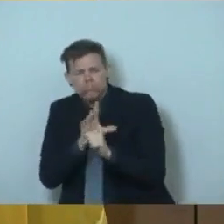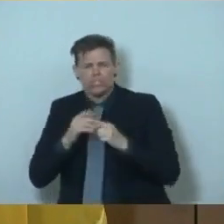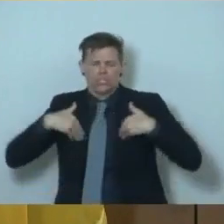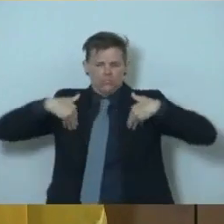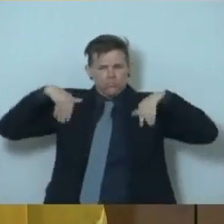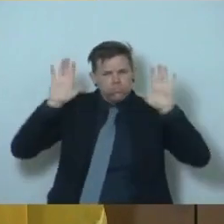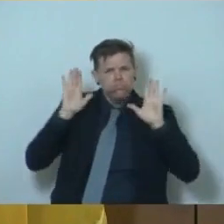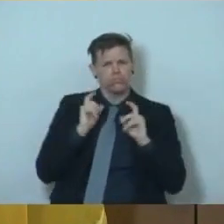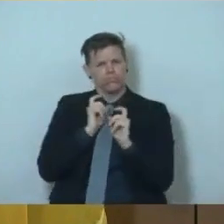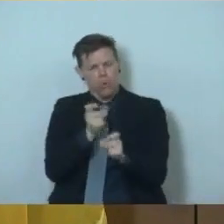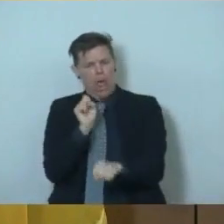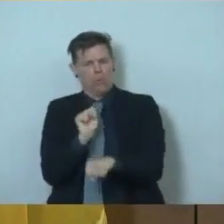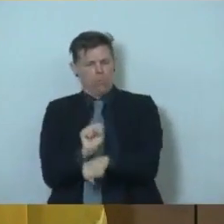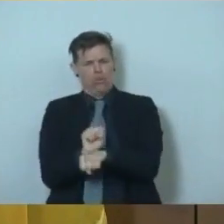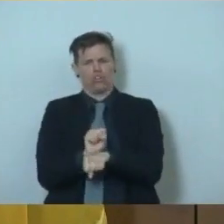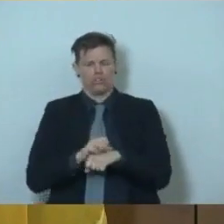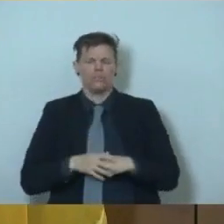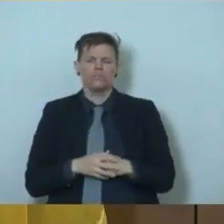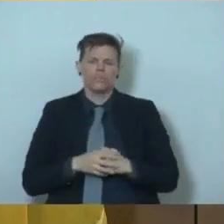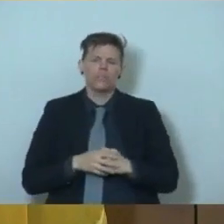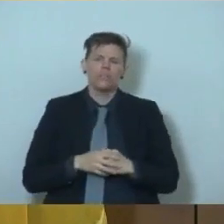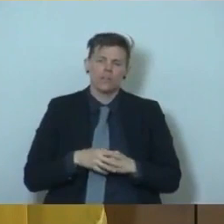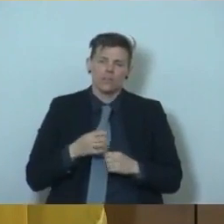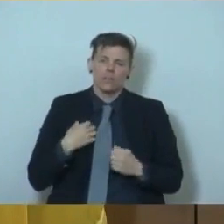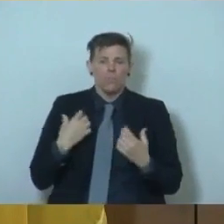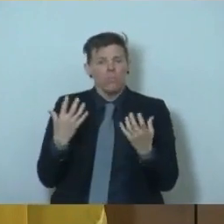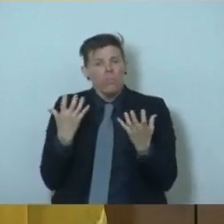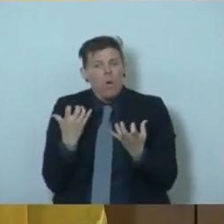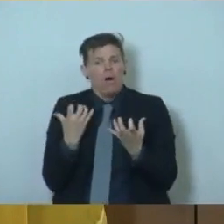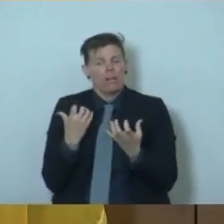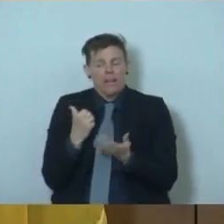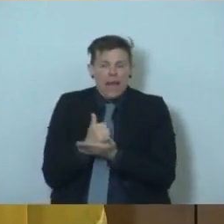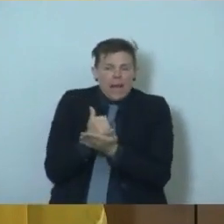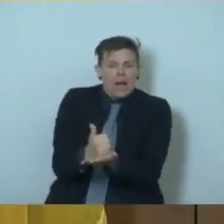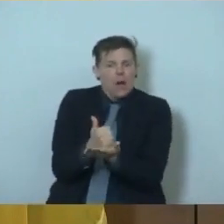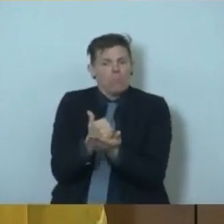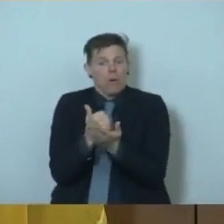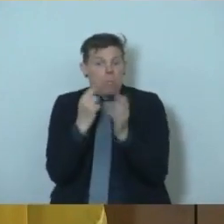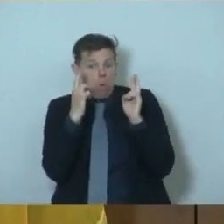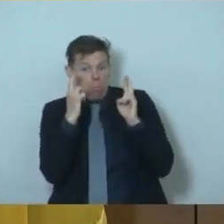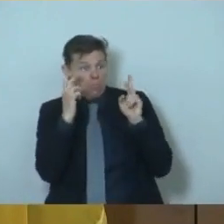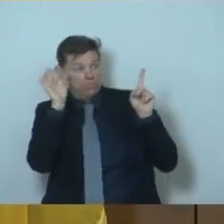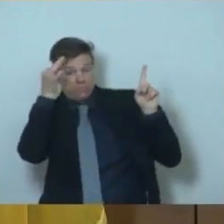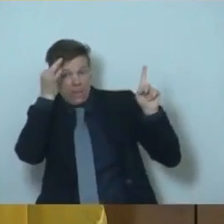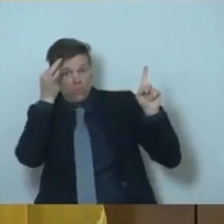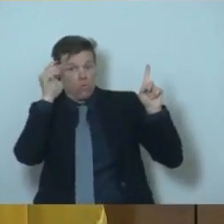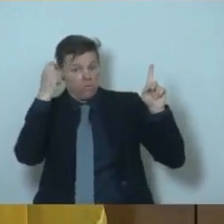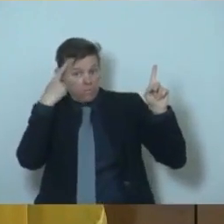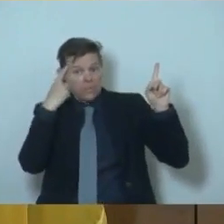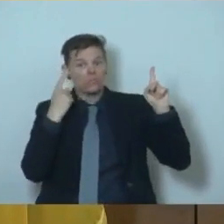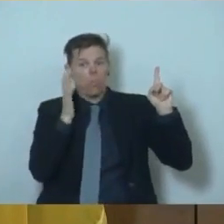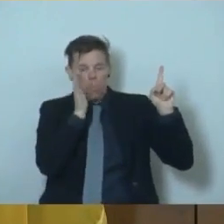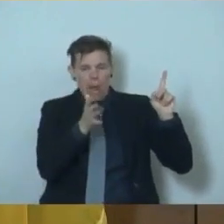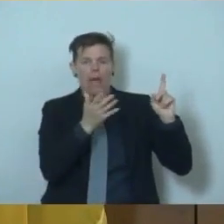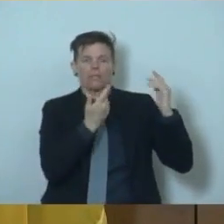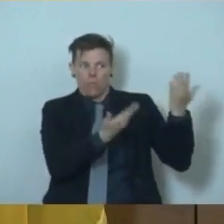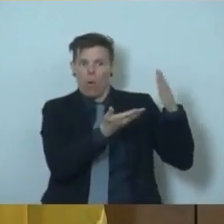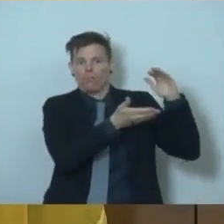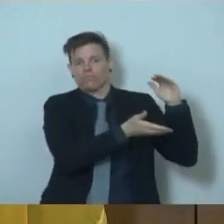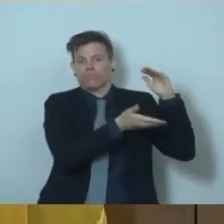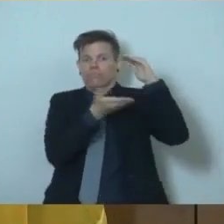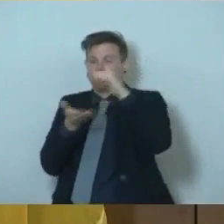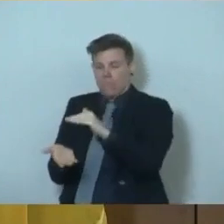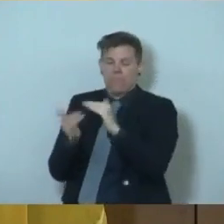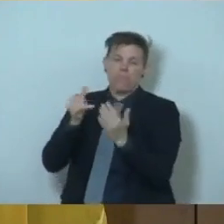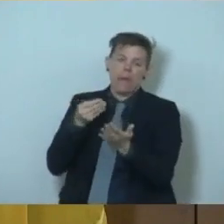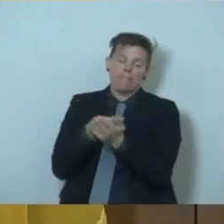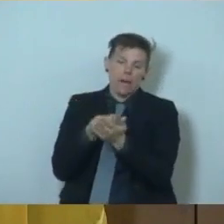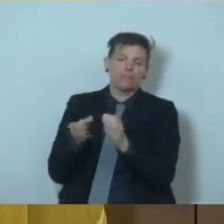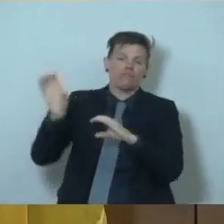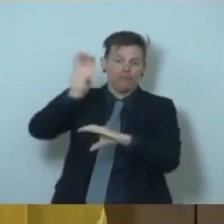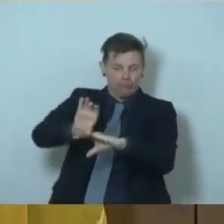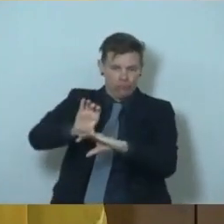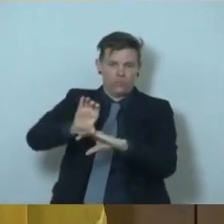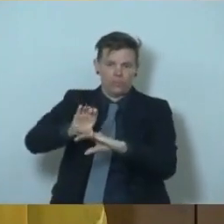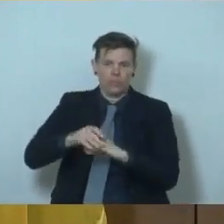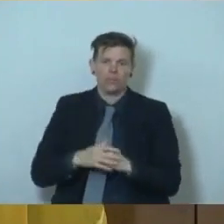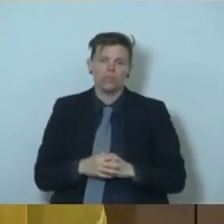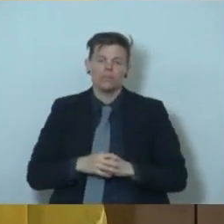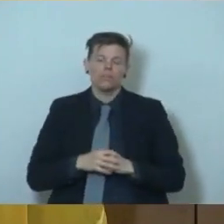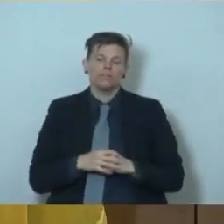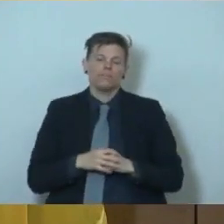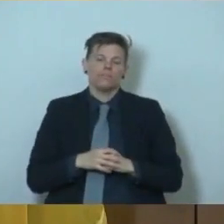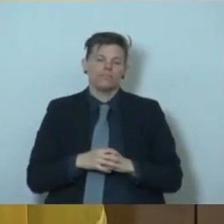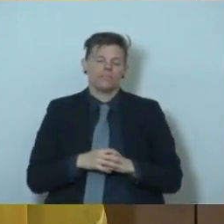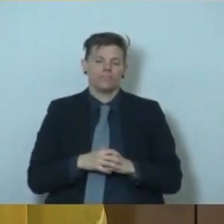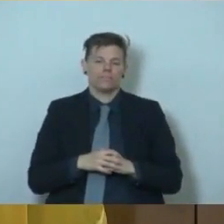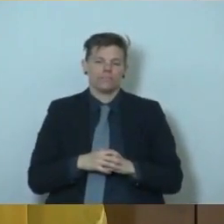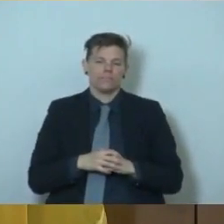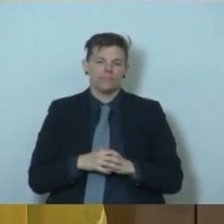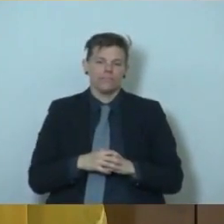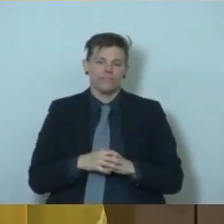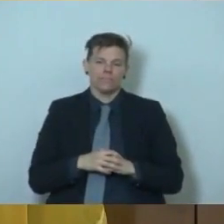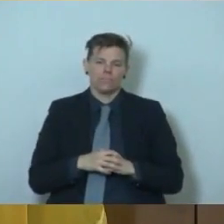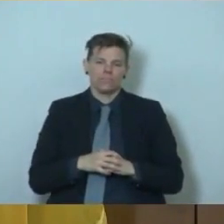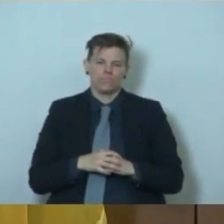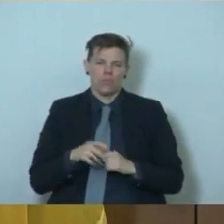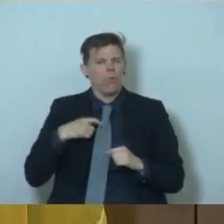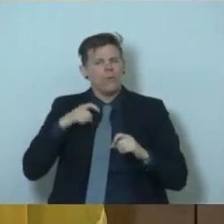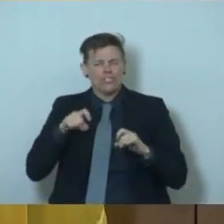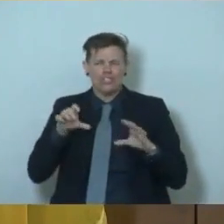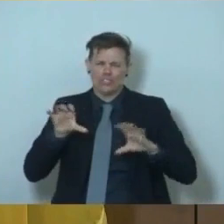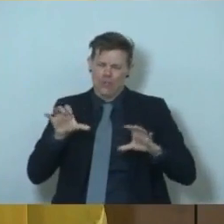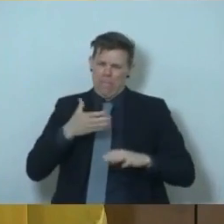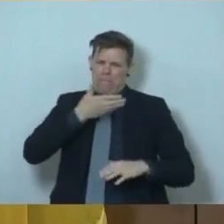IT IS TO THANK THEM FOR THE DEDICATION AND THEIR VOCATION AND IT IS TO REALLY SET THE STAGE AND HELP THE FEDERAL F. TO CONSIDER TO IN VEEP IS STATES LIKE OURS WE RECK HIGH WE NEED